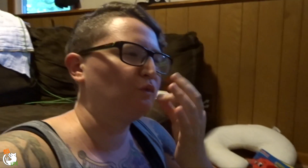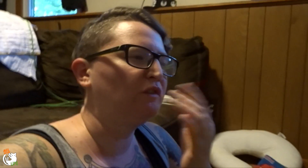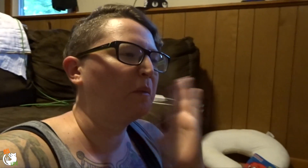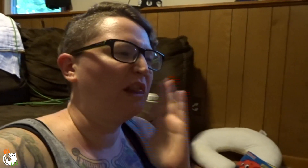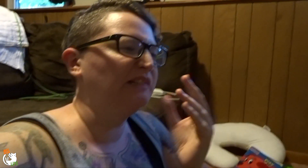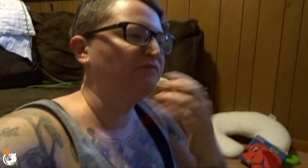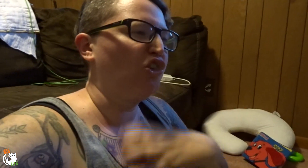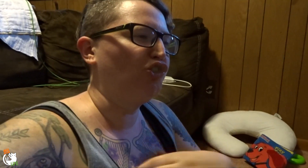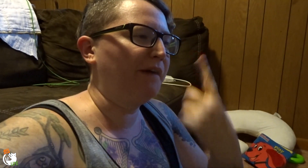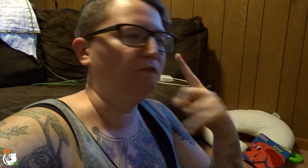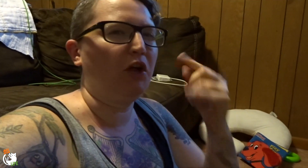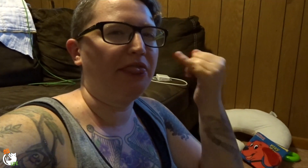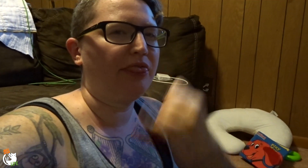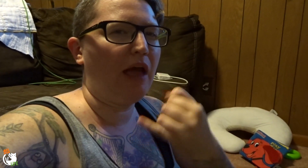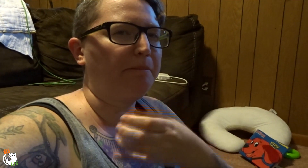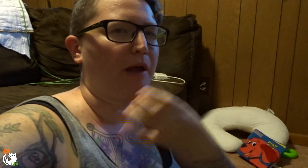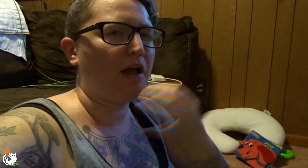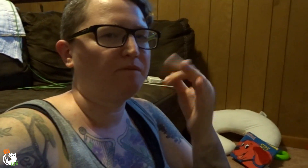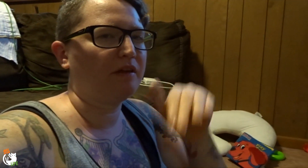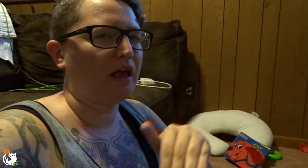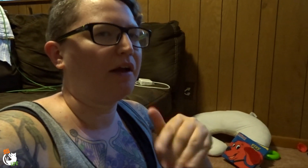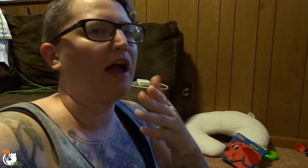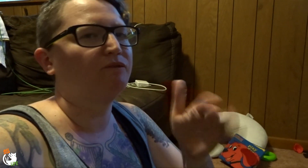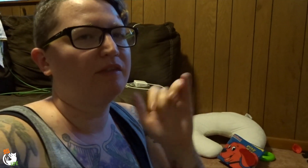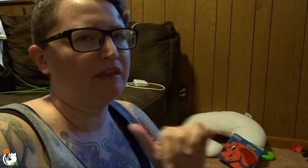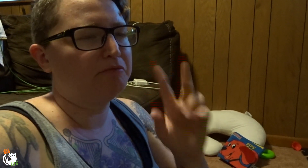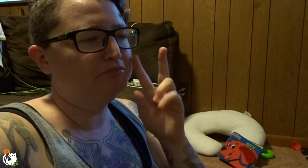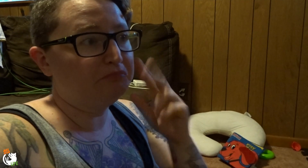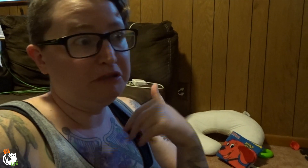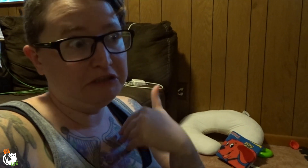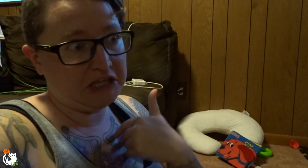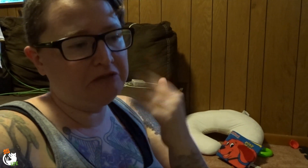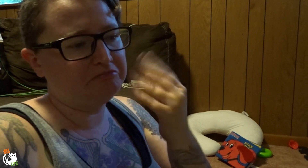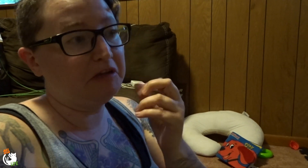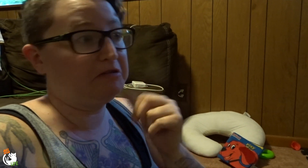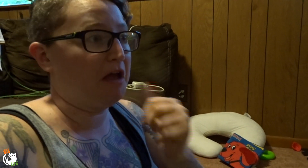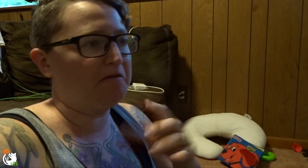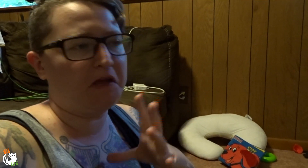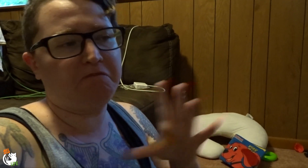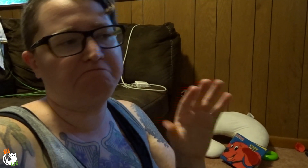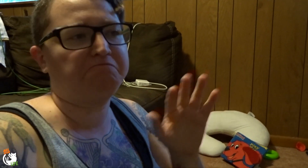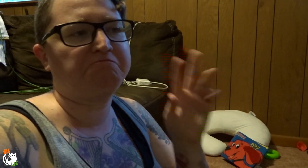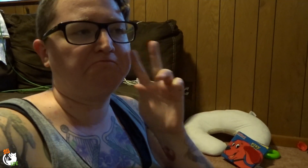Probably soon he'll be hungry for his last bottle of the night. Then after that, see if he's tired or not.